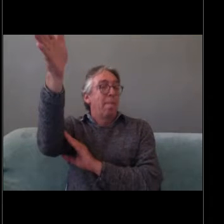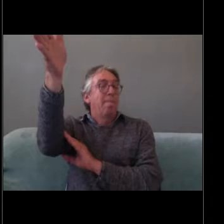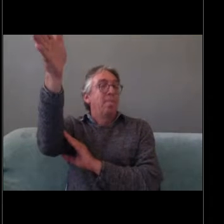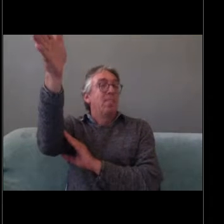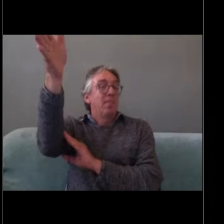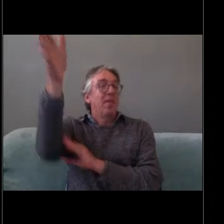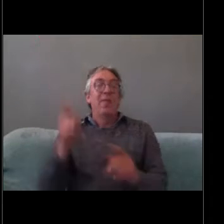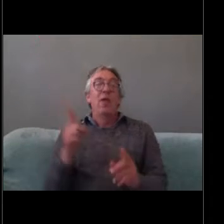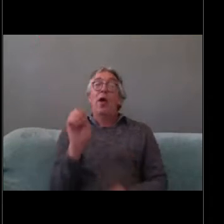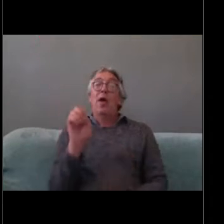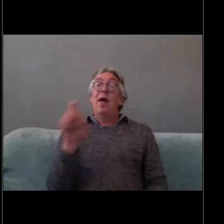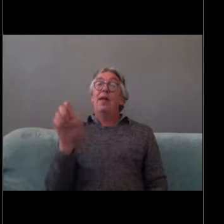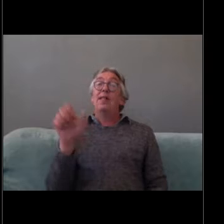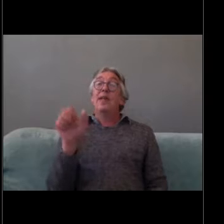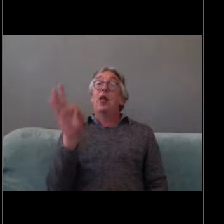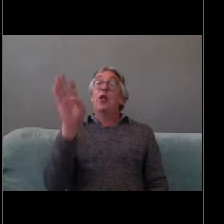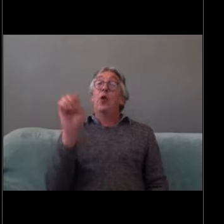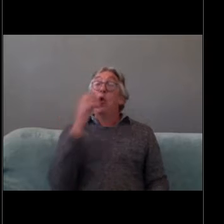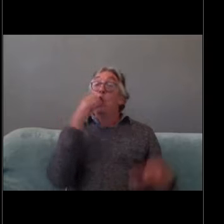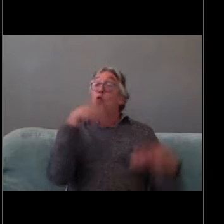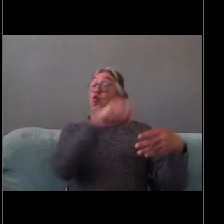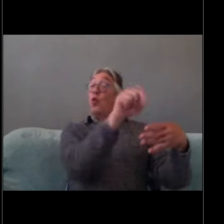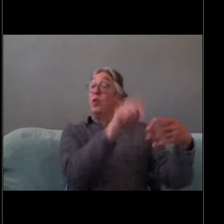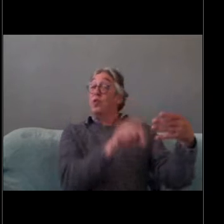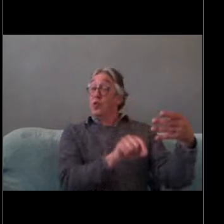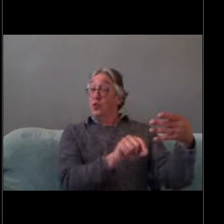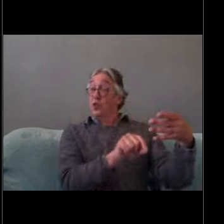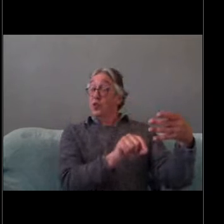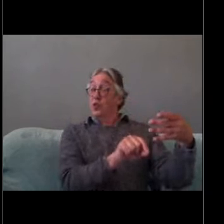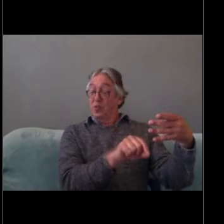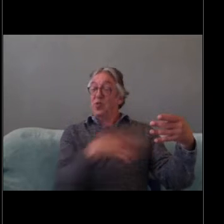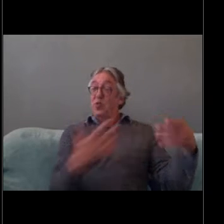Member States have to provide the necessary frameworks,